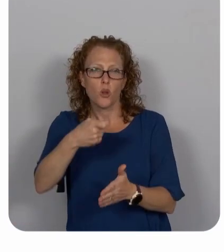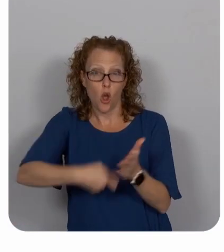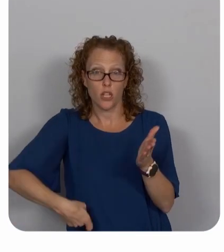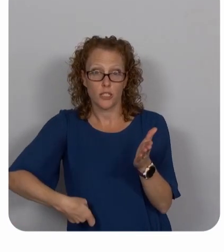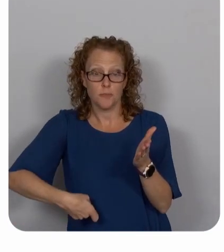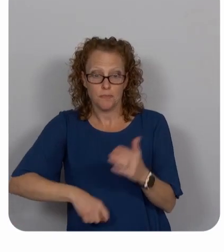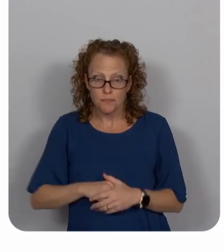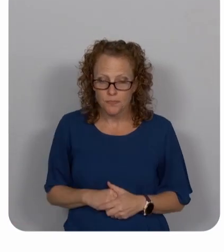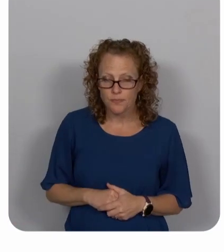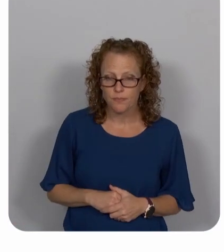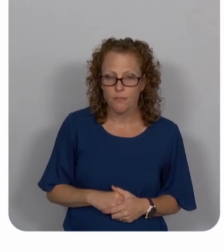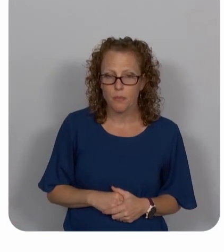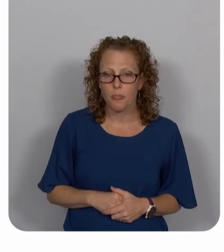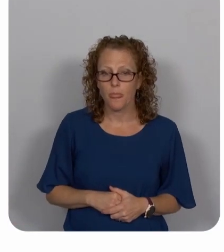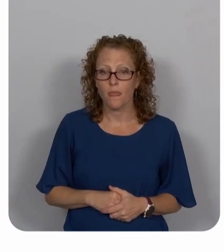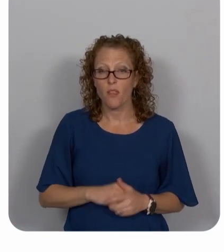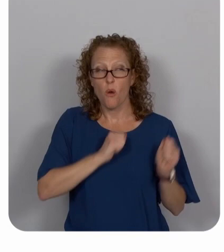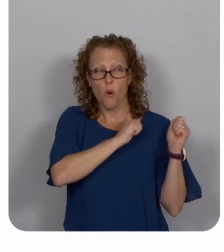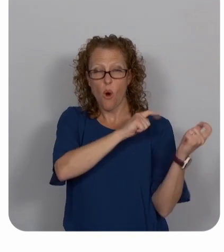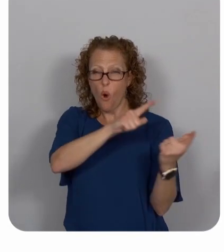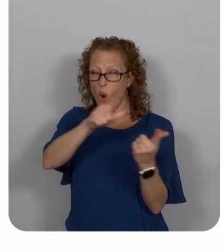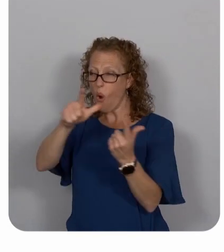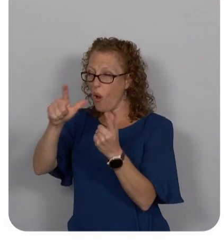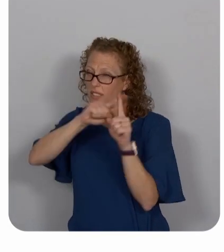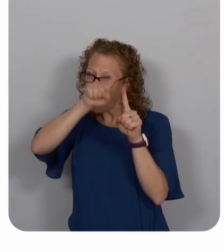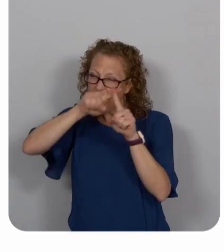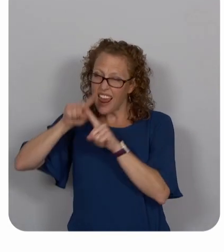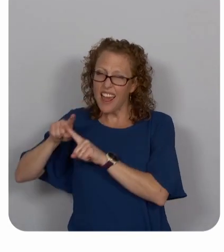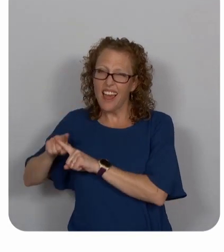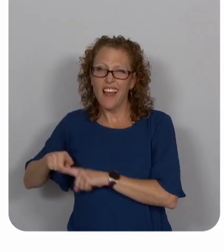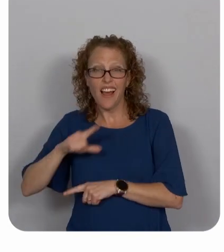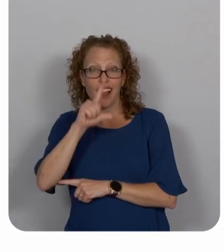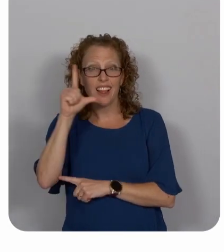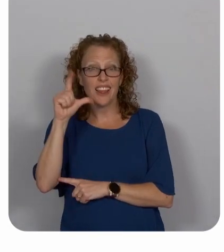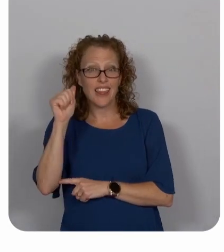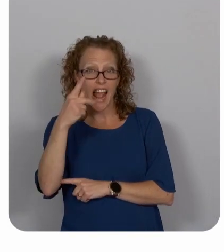Of all the large language models out there, why did we choose Llama 2?